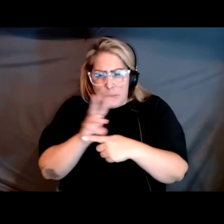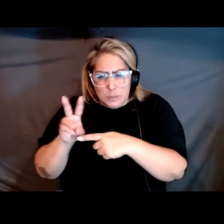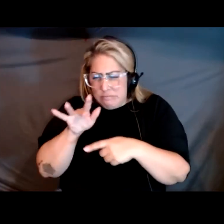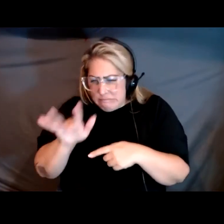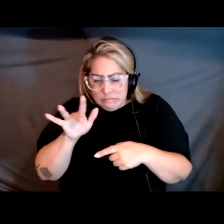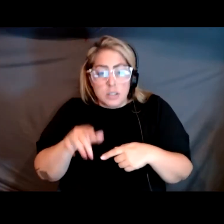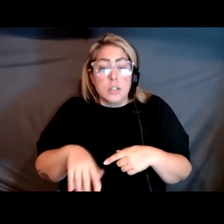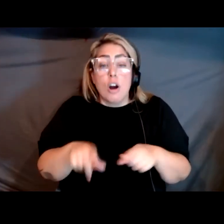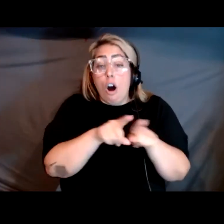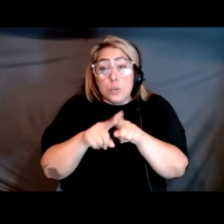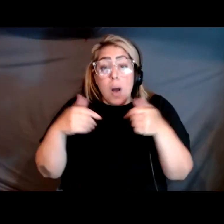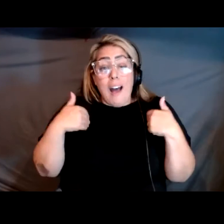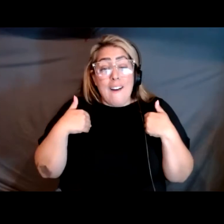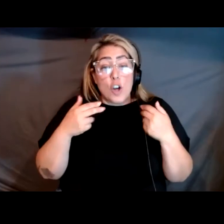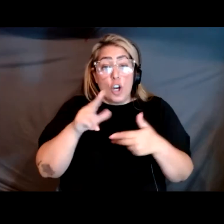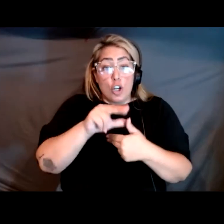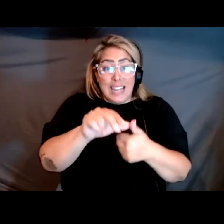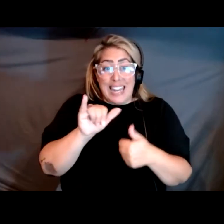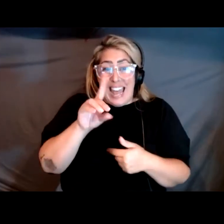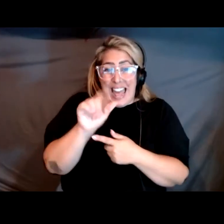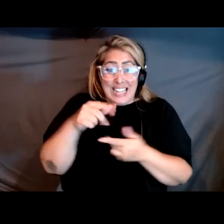dance impact survey which you can complete as an